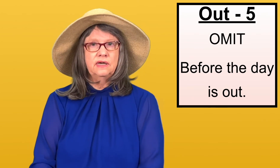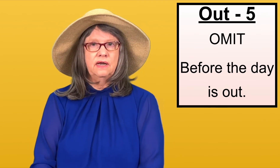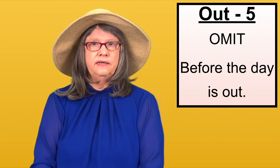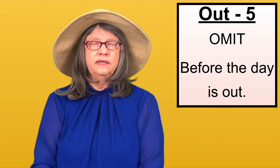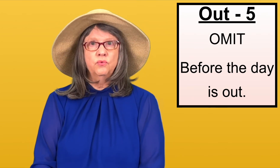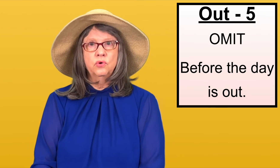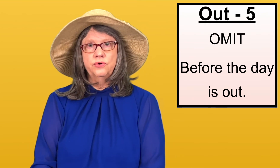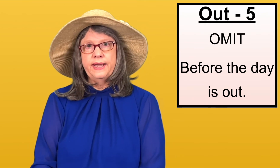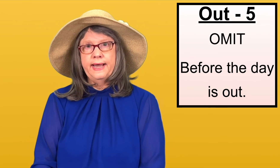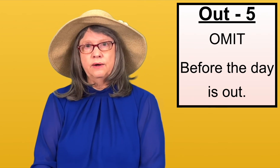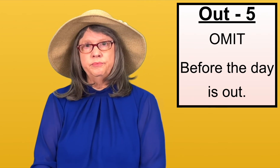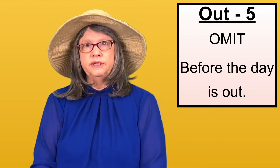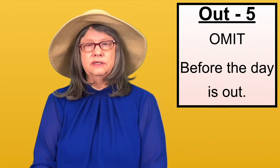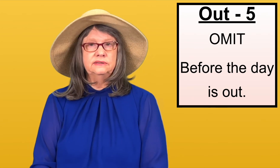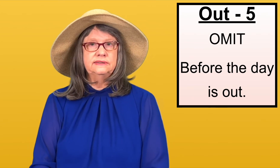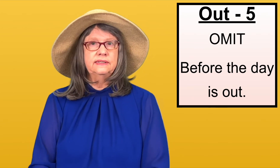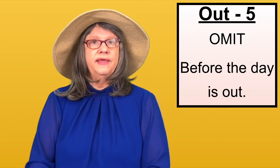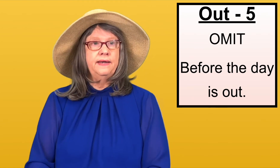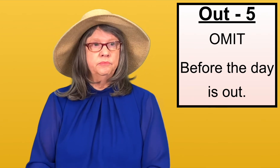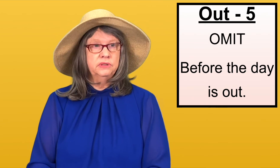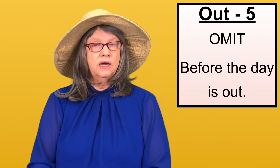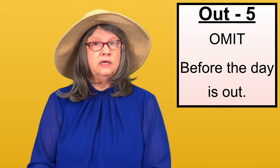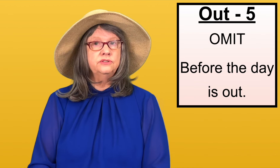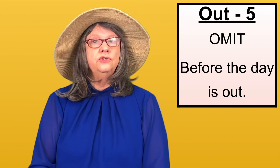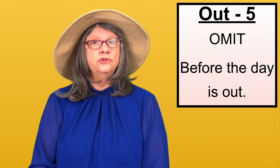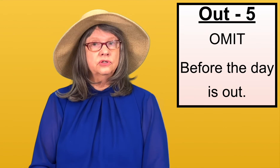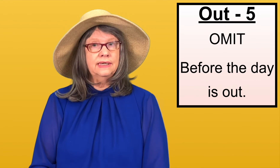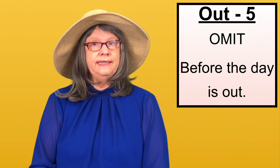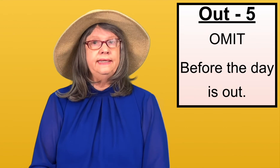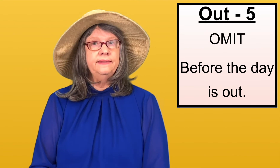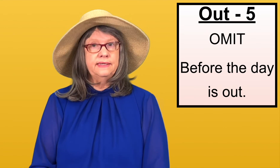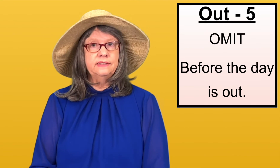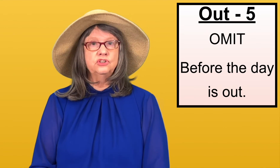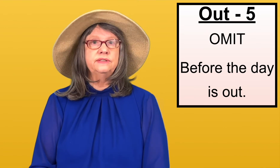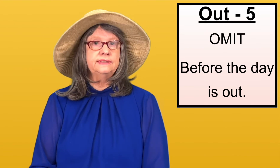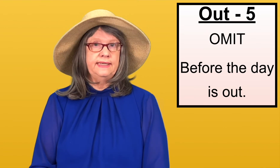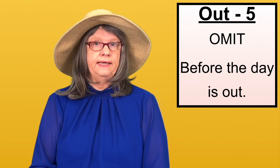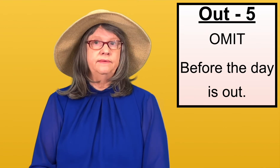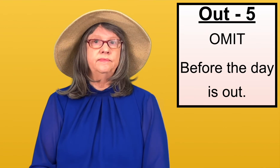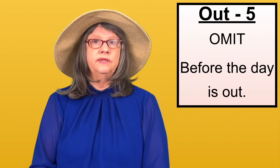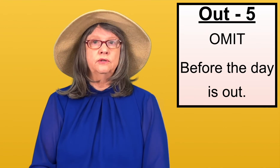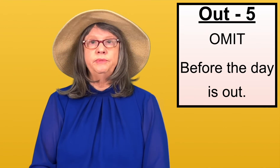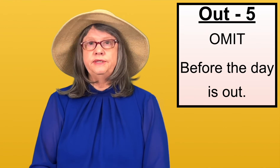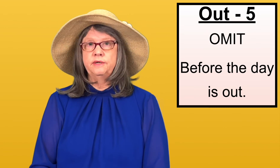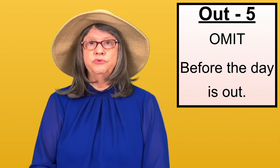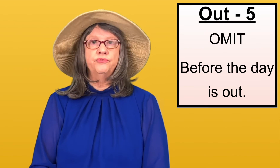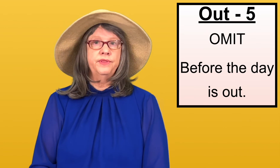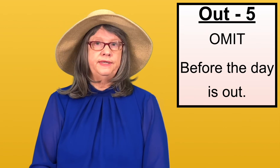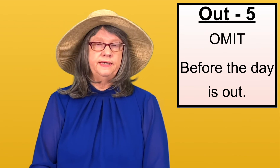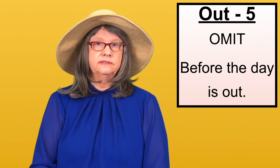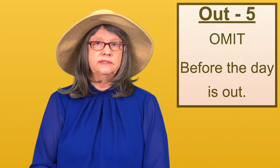the word OUT because that implies you are cleaning the kitchen today. It will be done before the day is done.